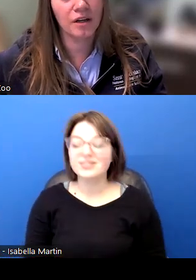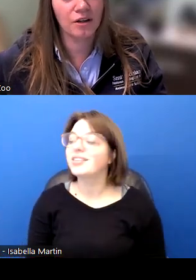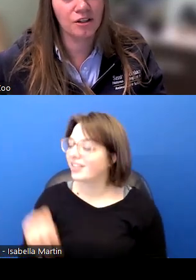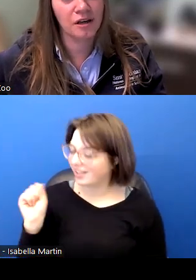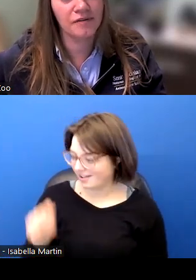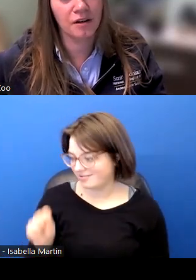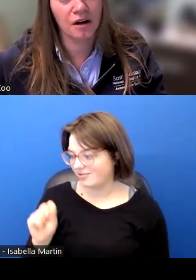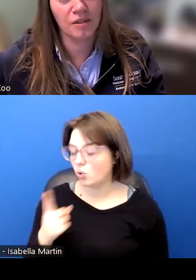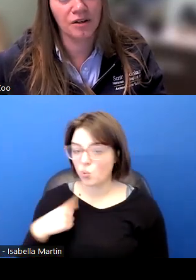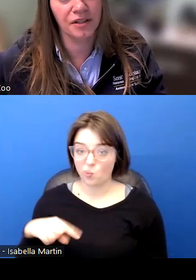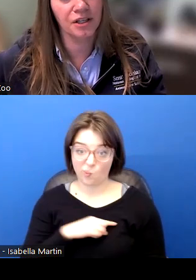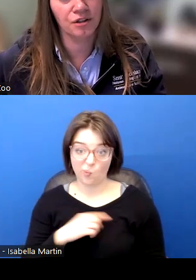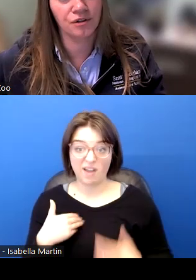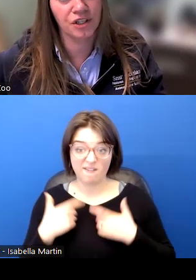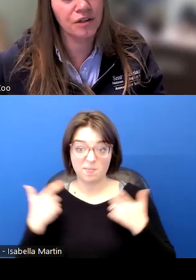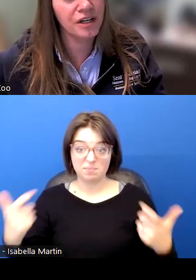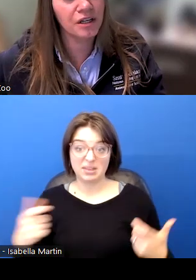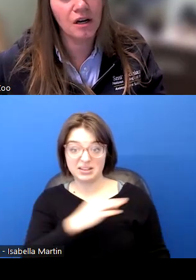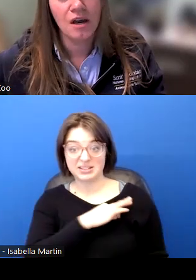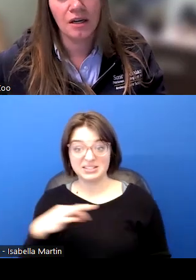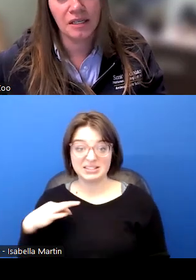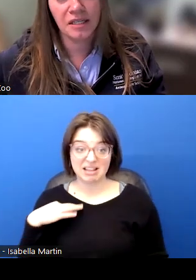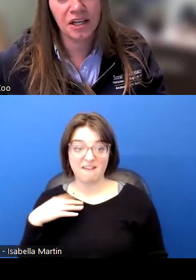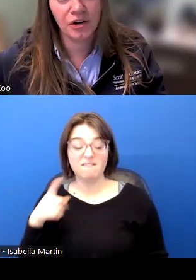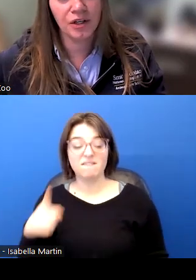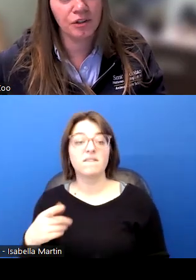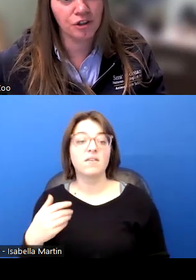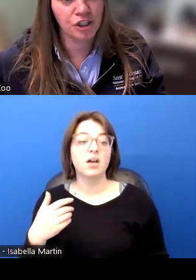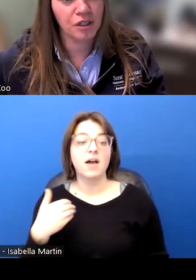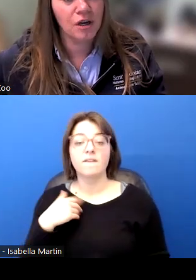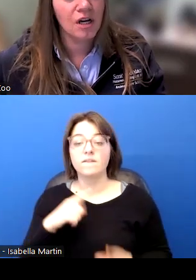a large staff down the commissary, that includes a curator and an assistant curator of nutrition.